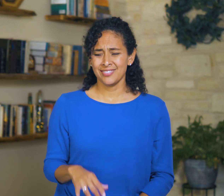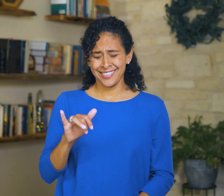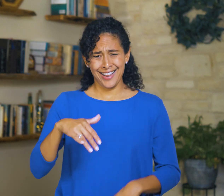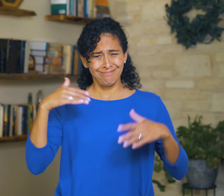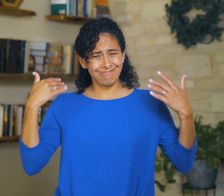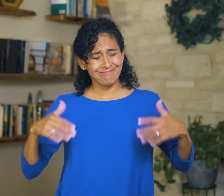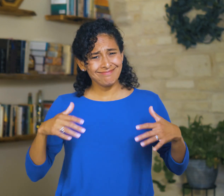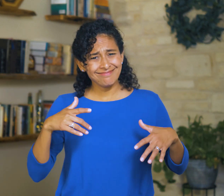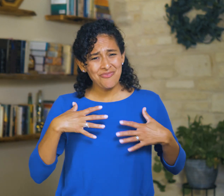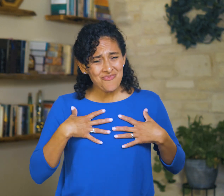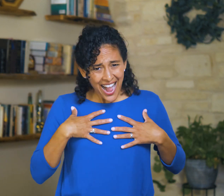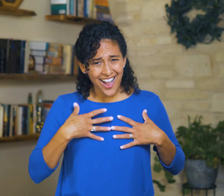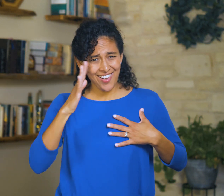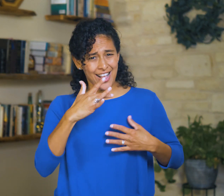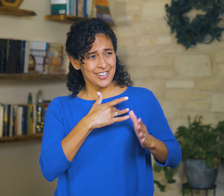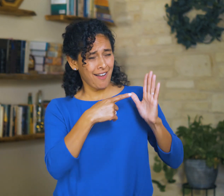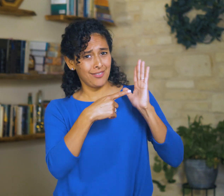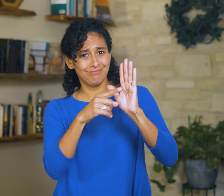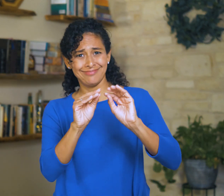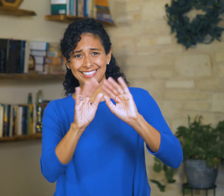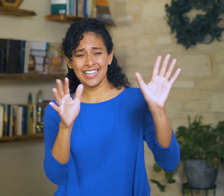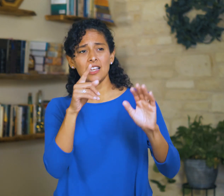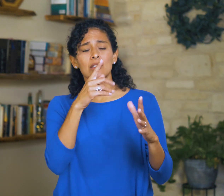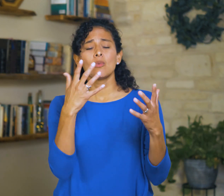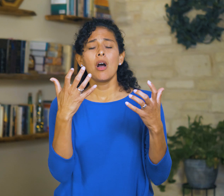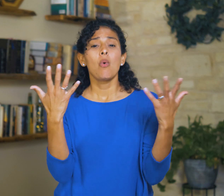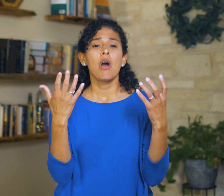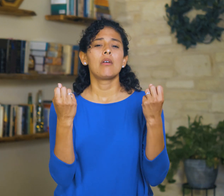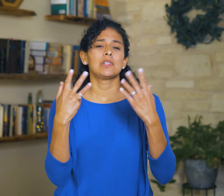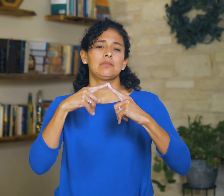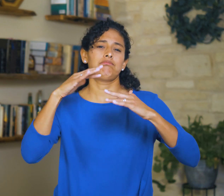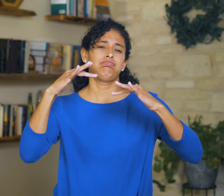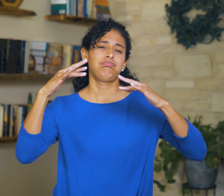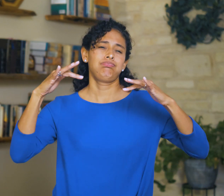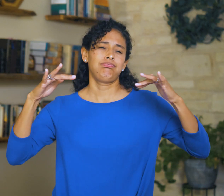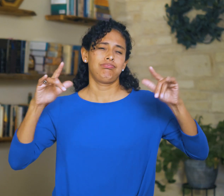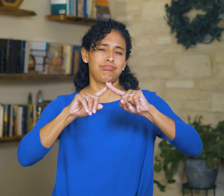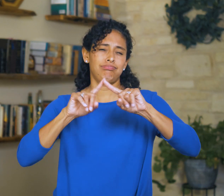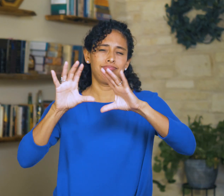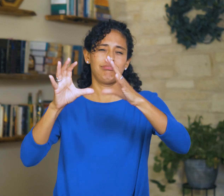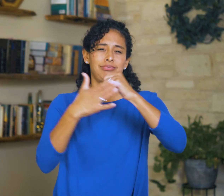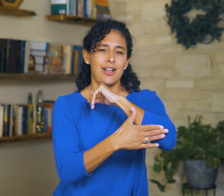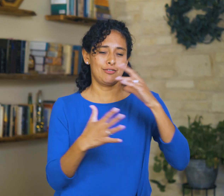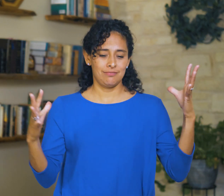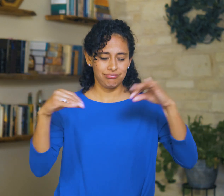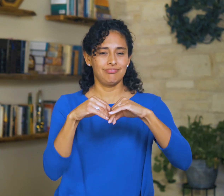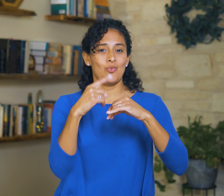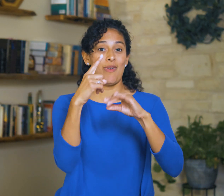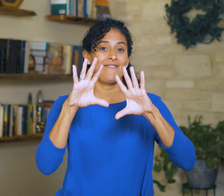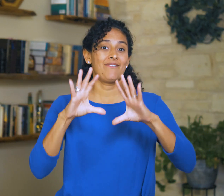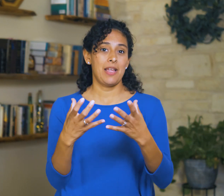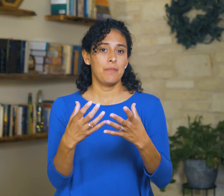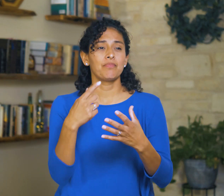This is a stunning revelation of God’s heart for a multinational family.